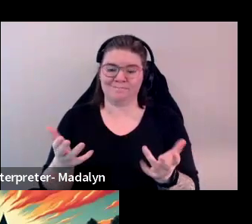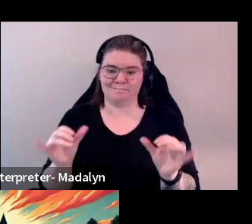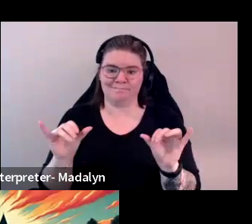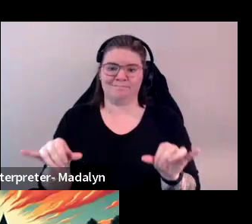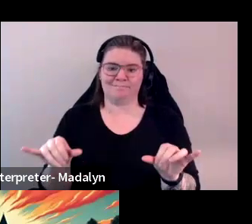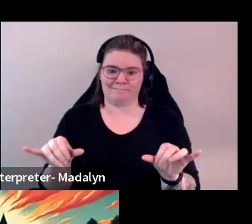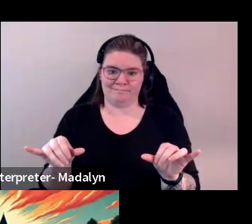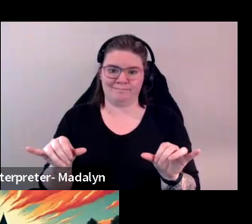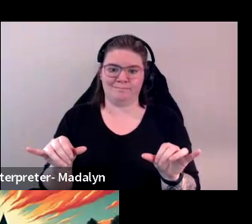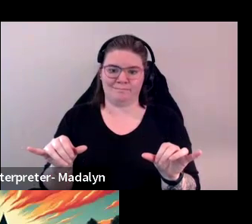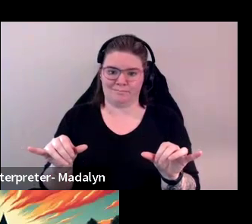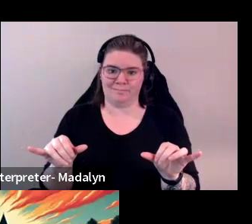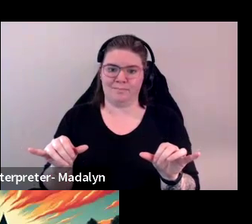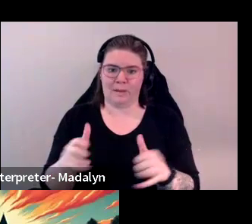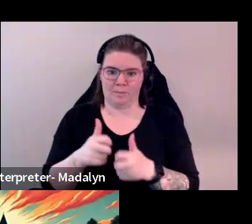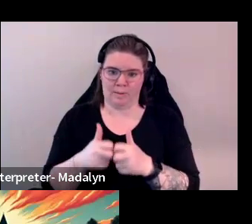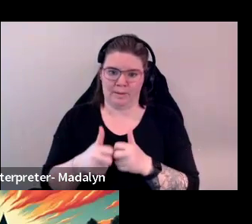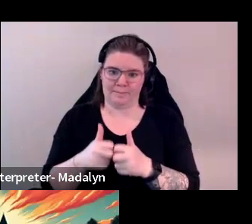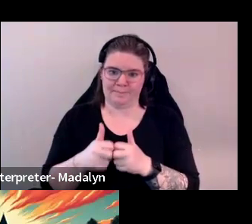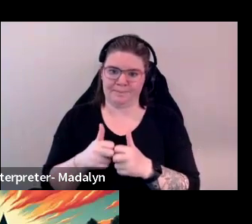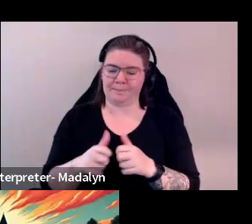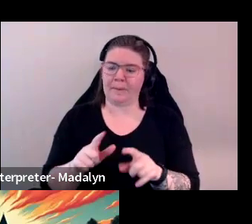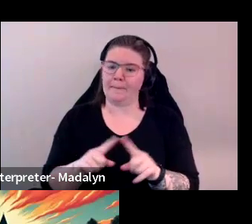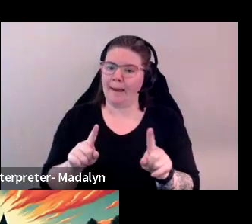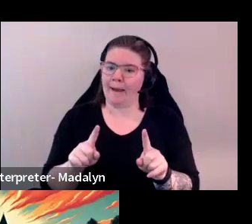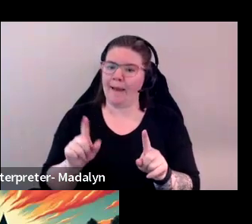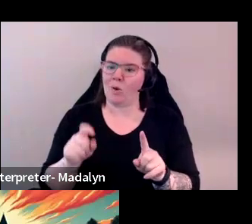Don Posh: we're having this problem, but you have to show them that